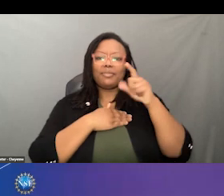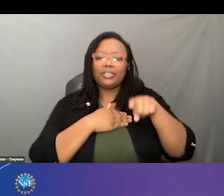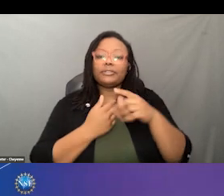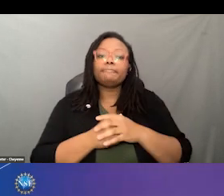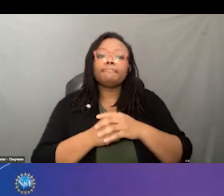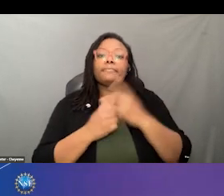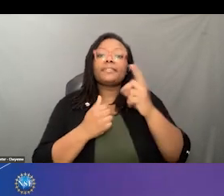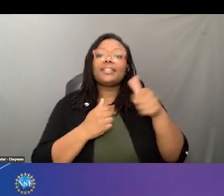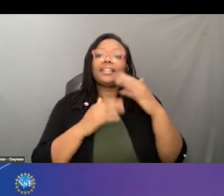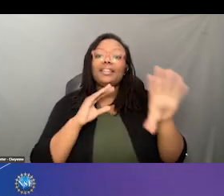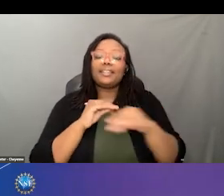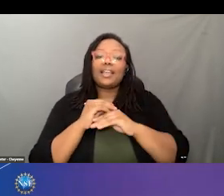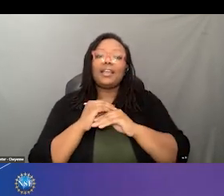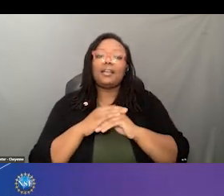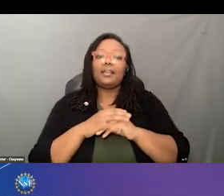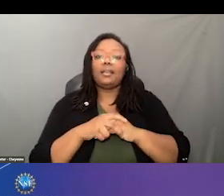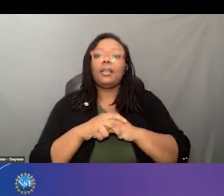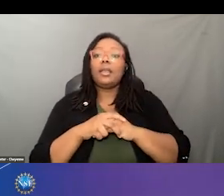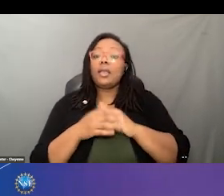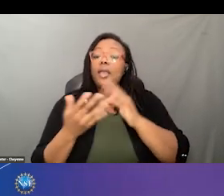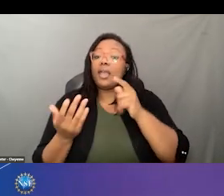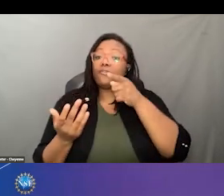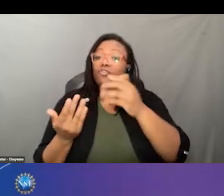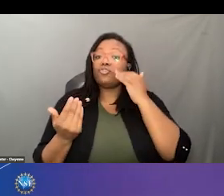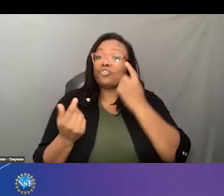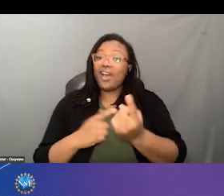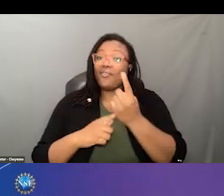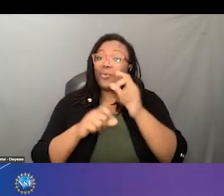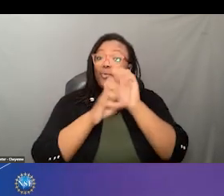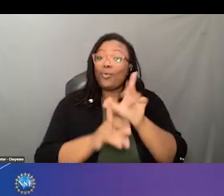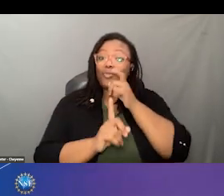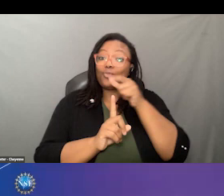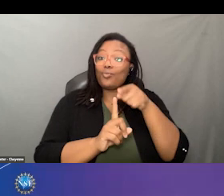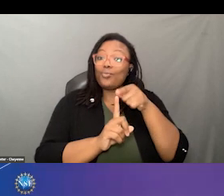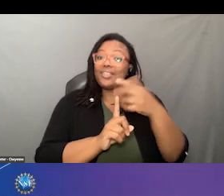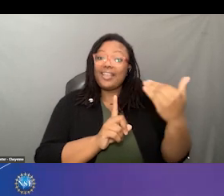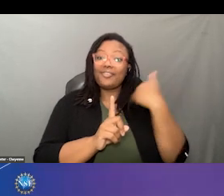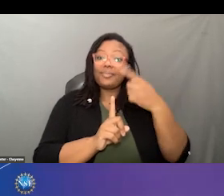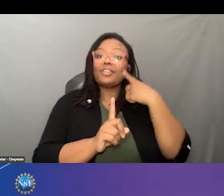Another thing to add on to that is if you know you have one employee who's responsible